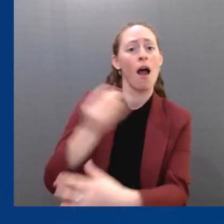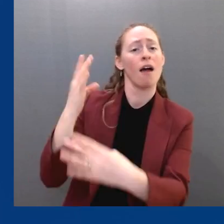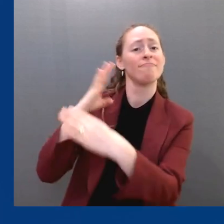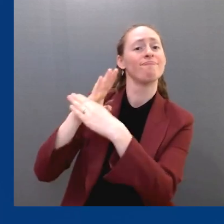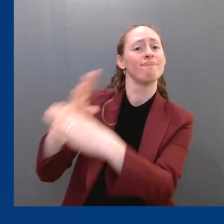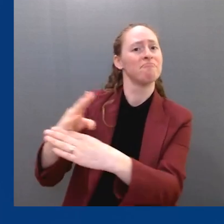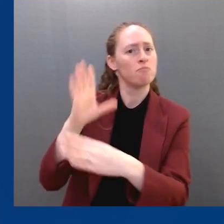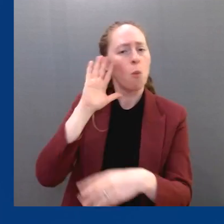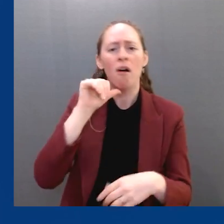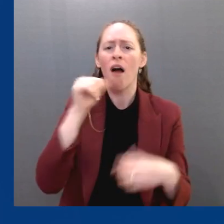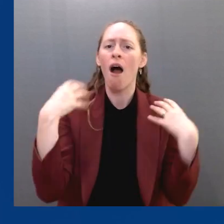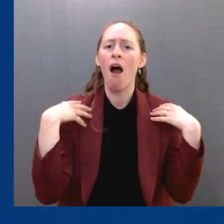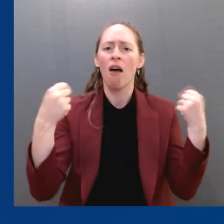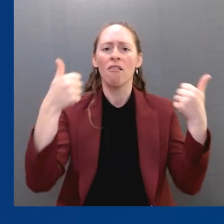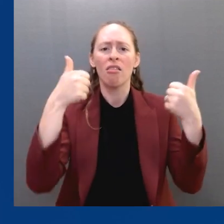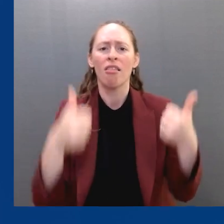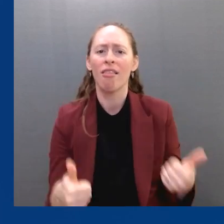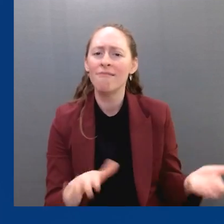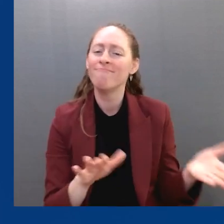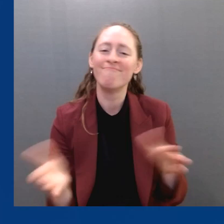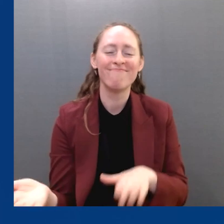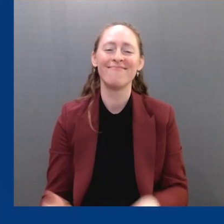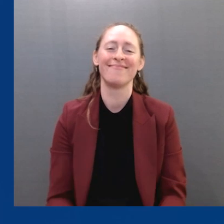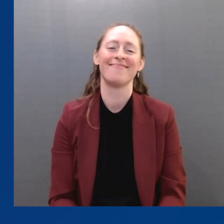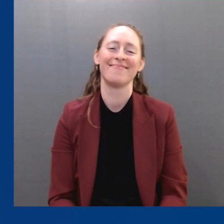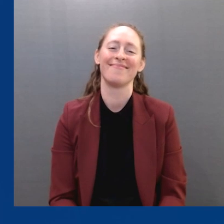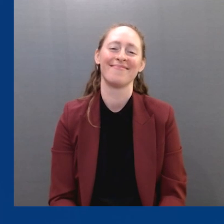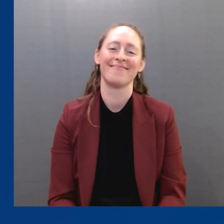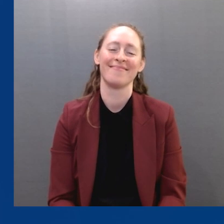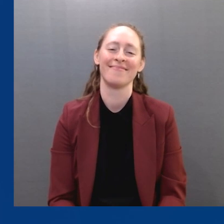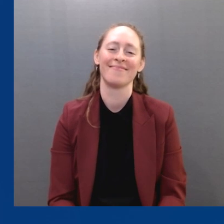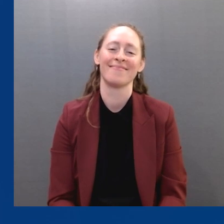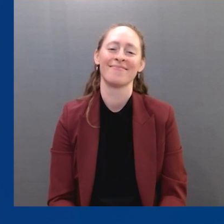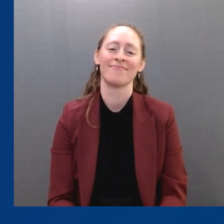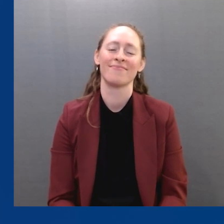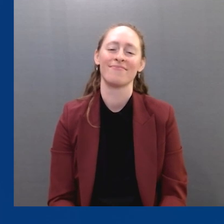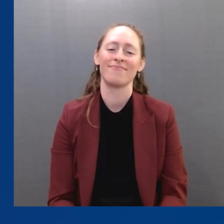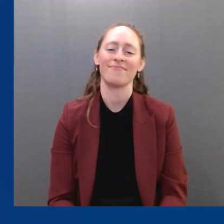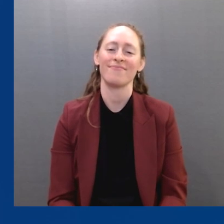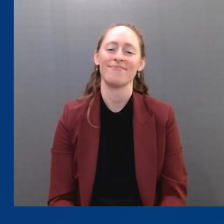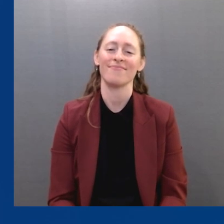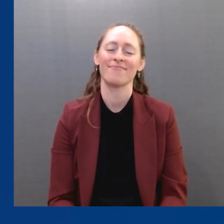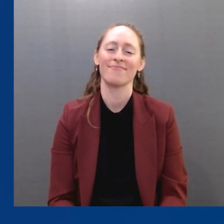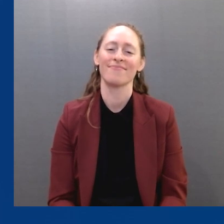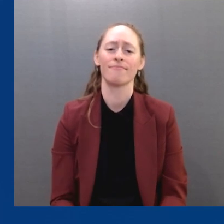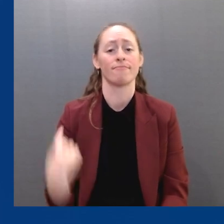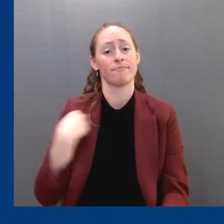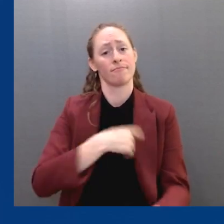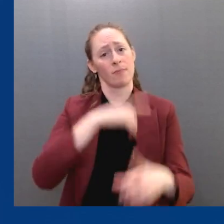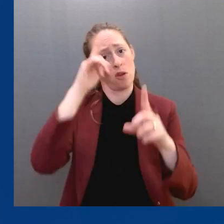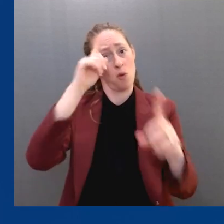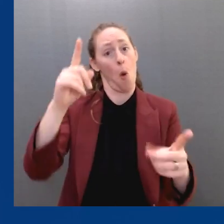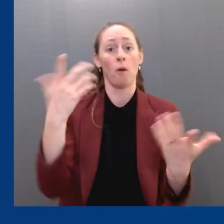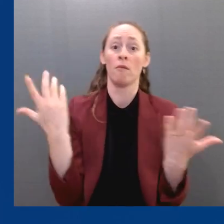on making sure Americans continue to have easy and convenient access to these tools. We're going to continue